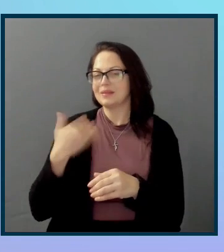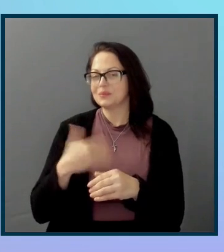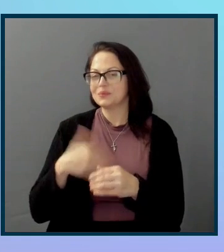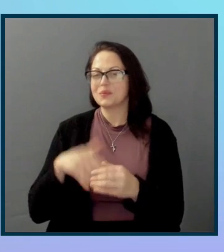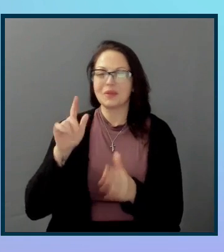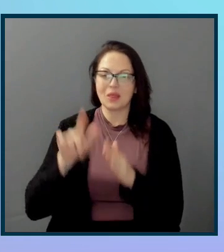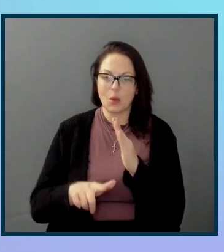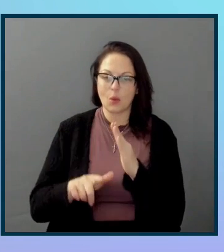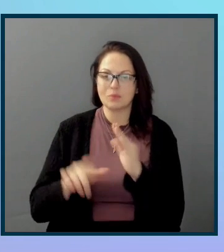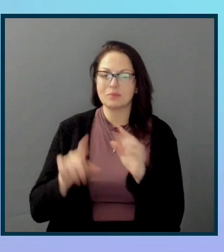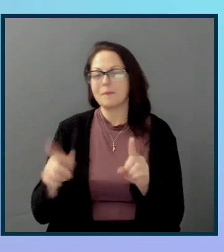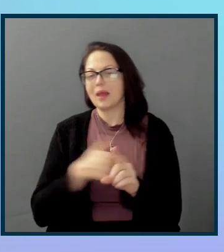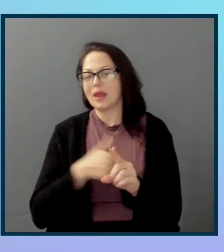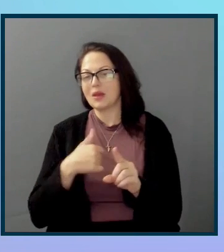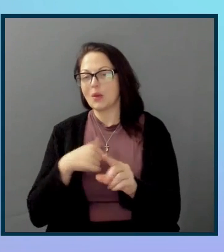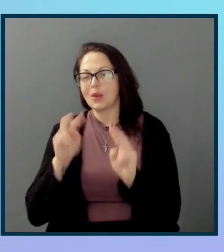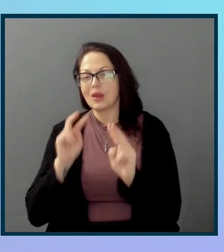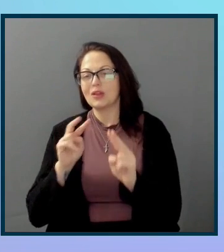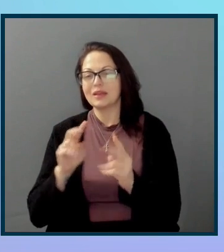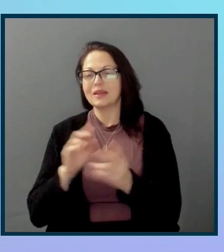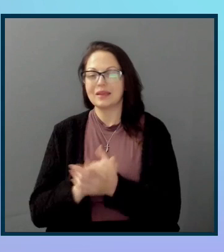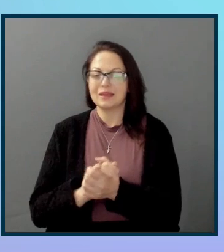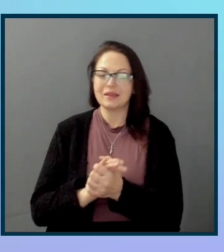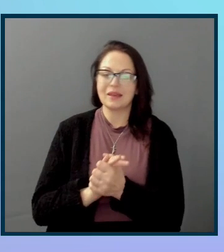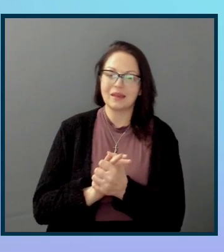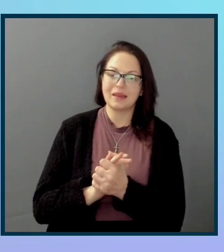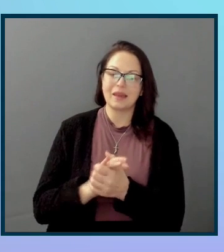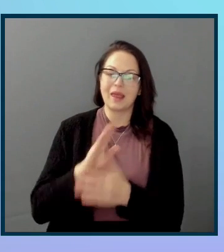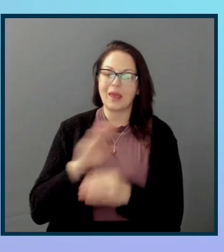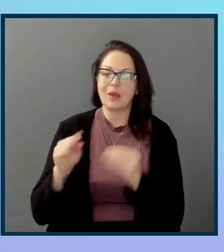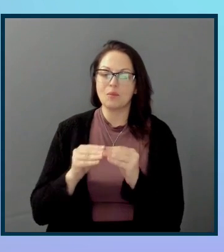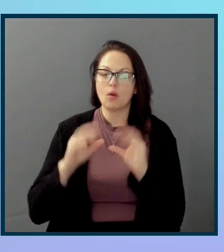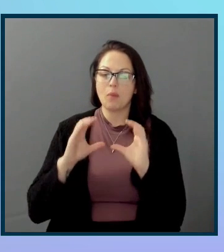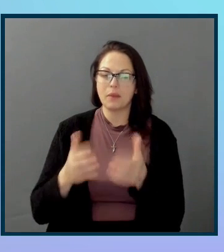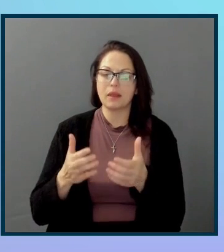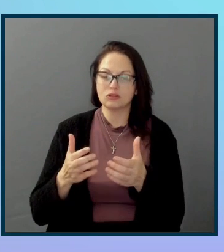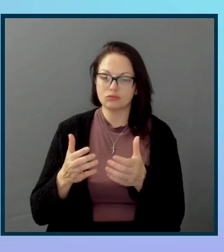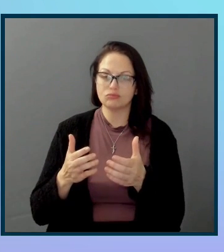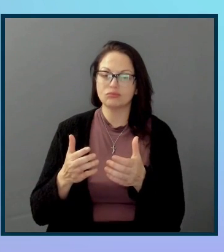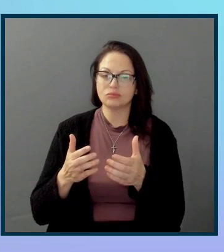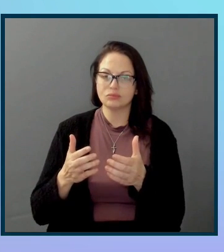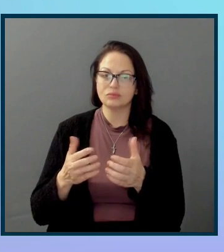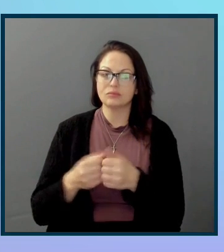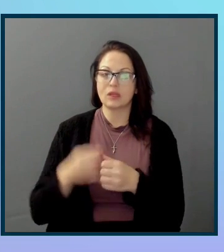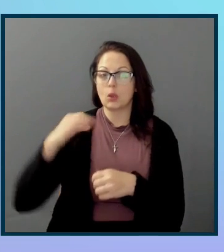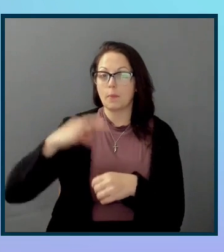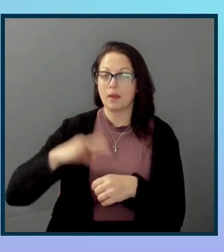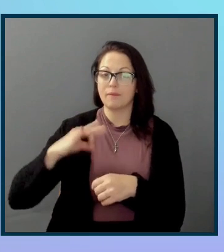that we are really looking at probably far more of our population could benefit from the kinds of patterns